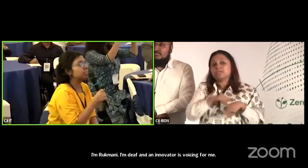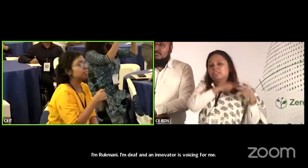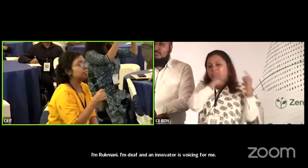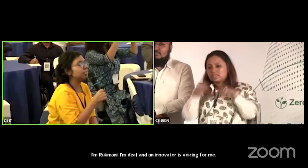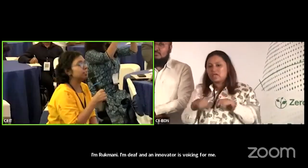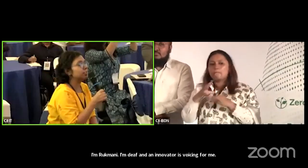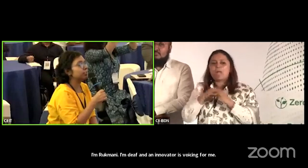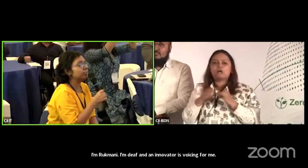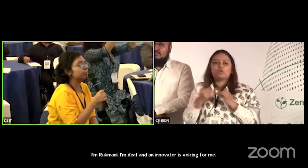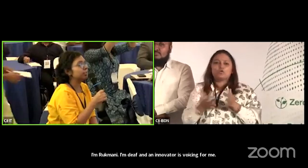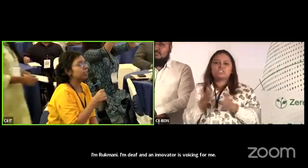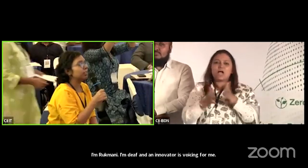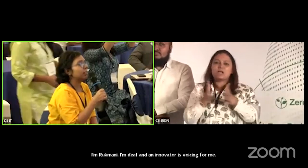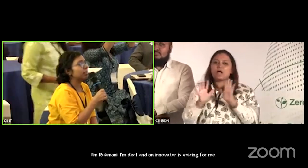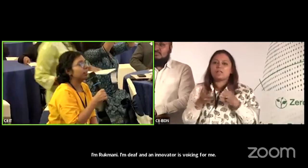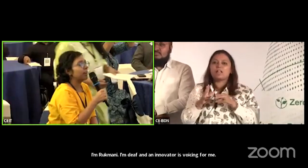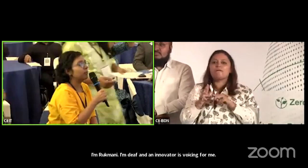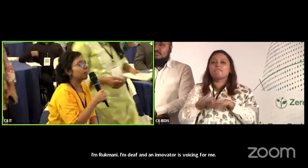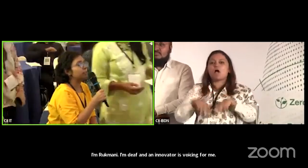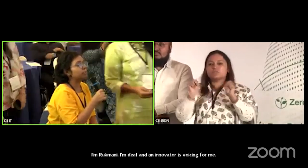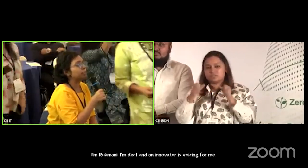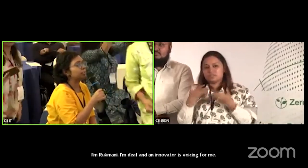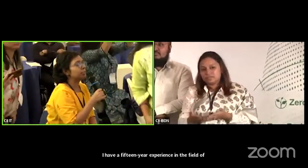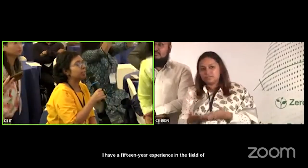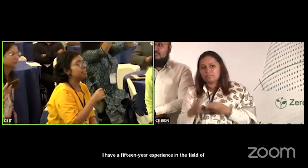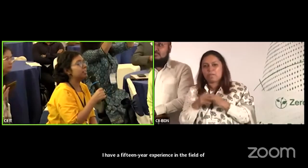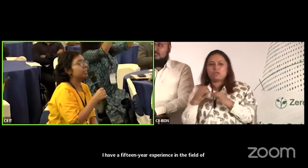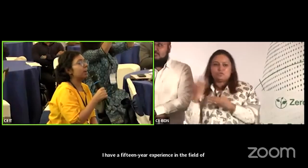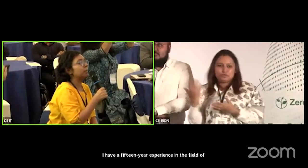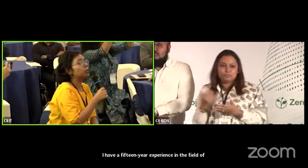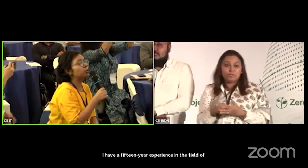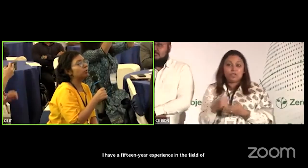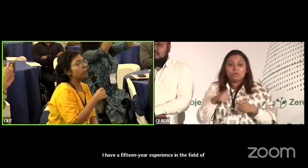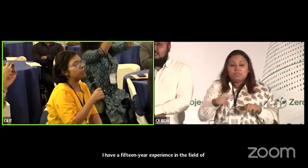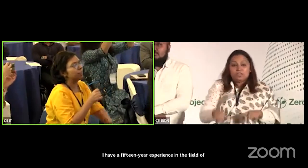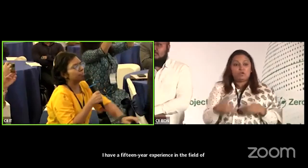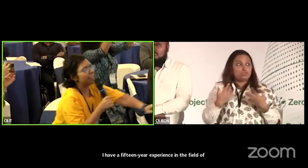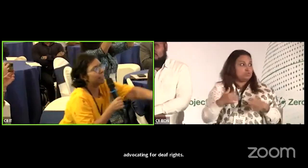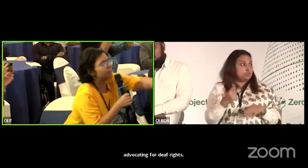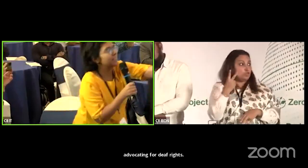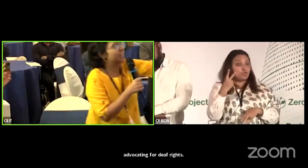in the field of advocate for air freight and the co-founder of Sibel.